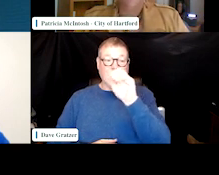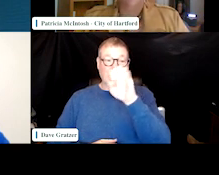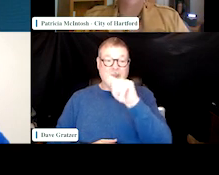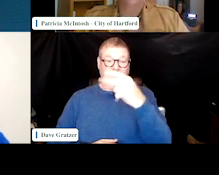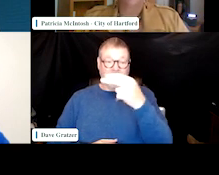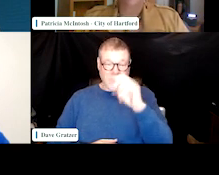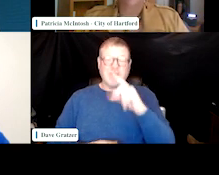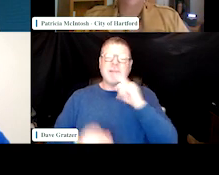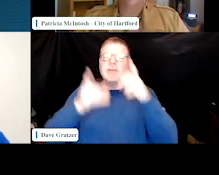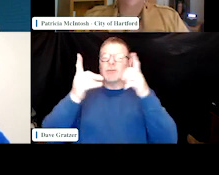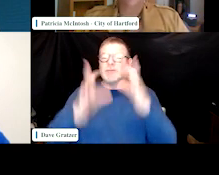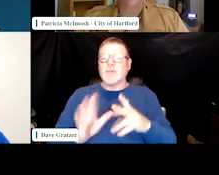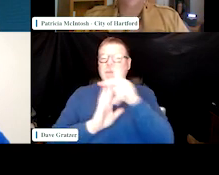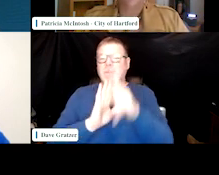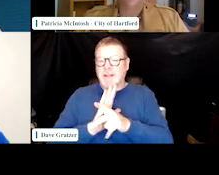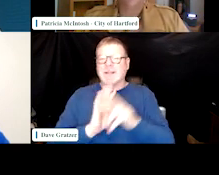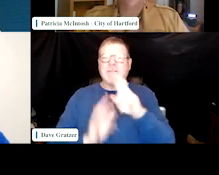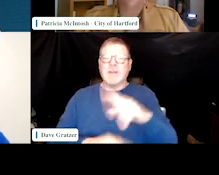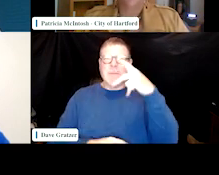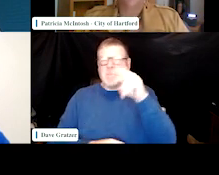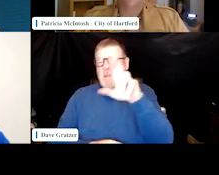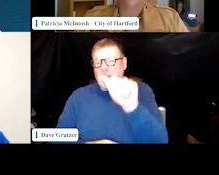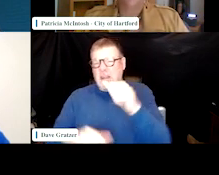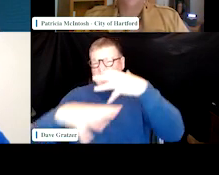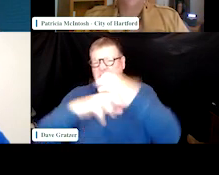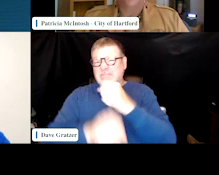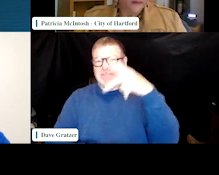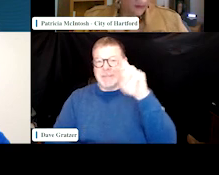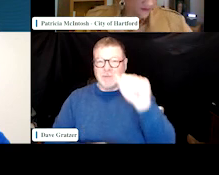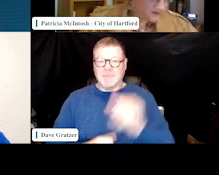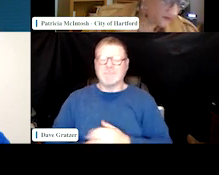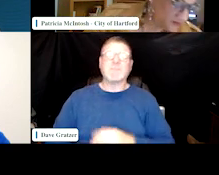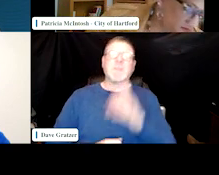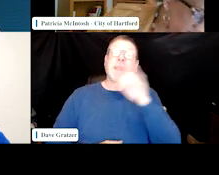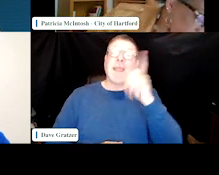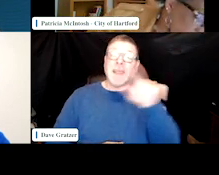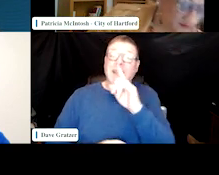Policy Research Associates, PRA. In this capacity, Mr. Noether oversees a portfolio